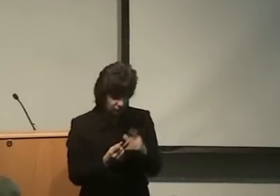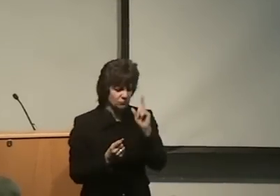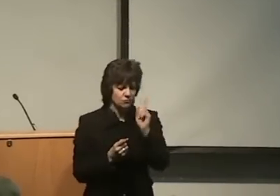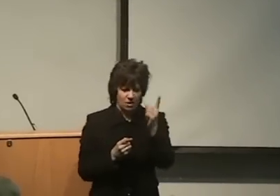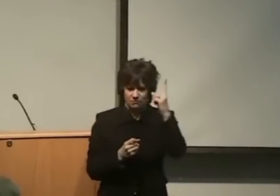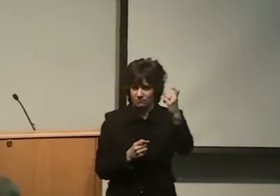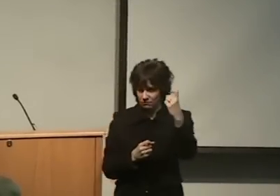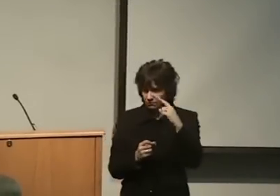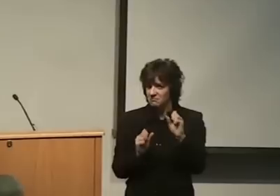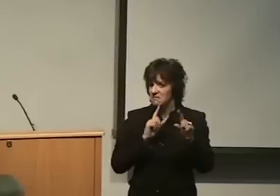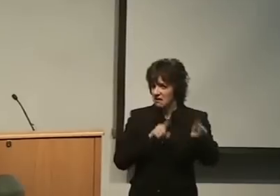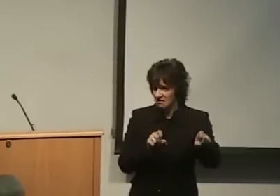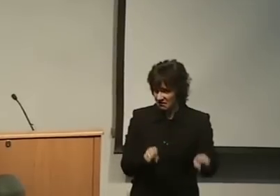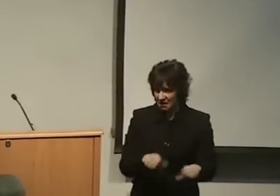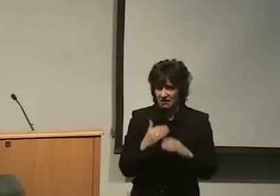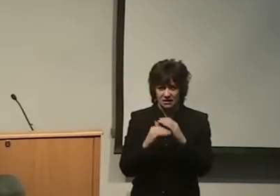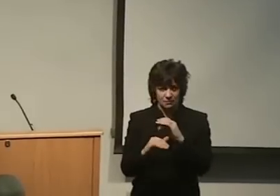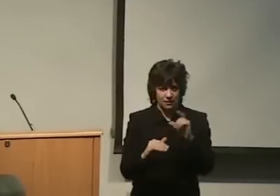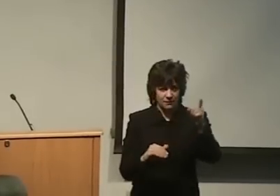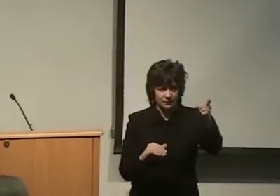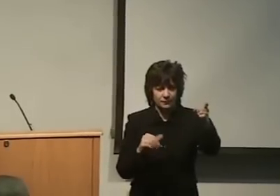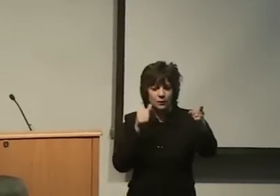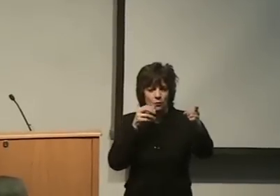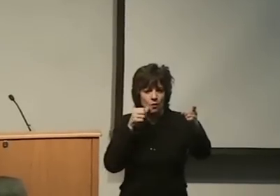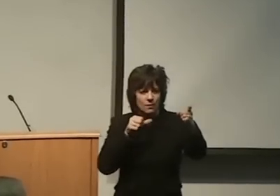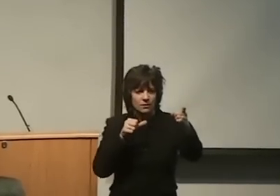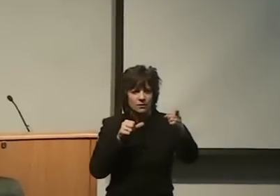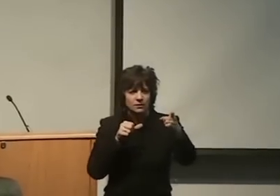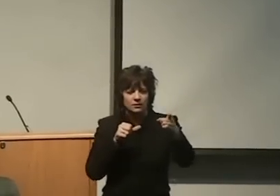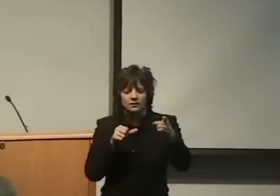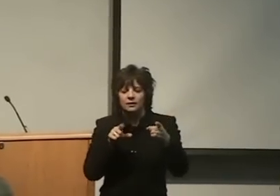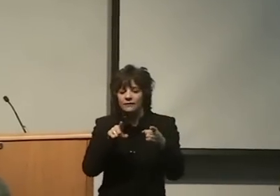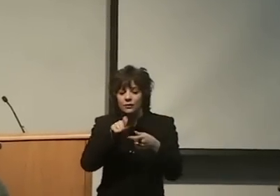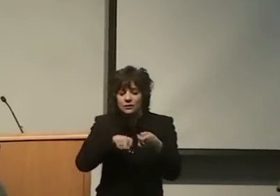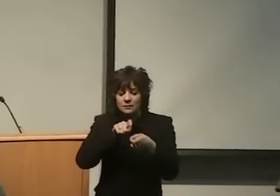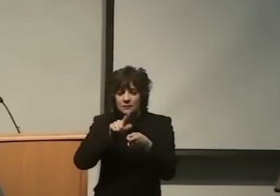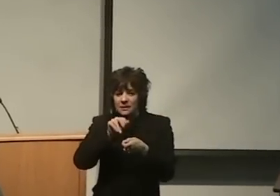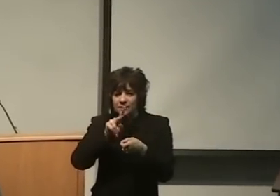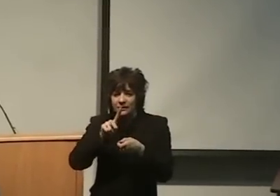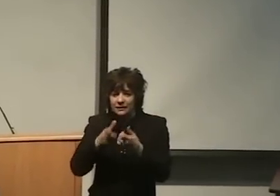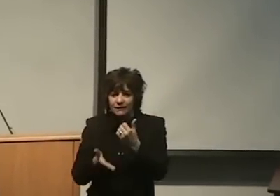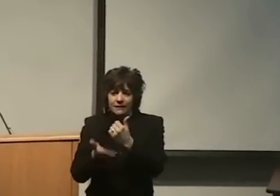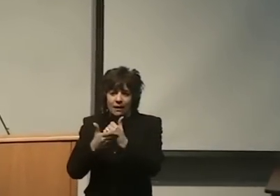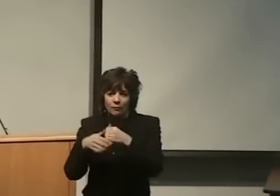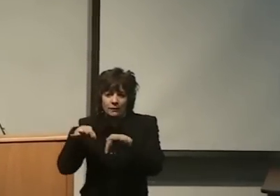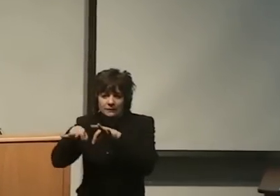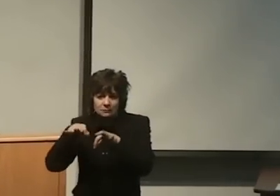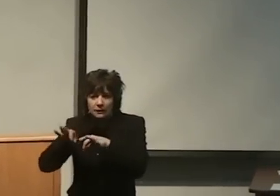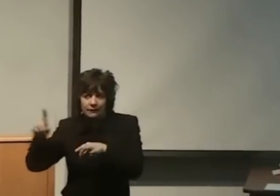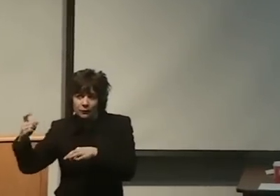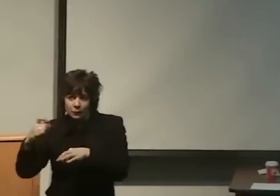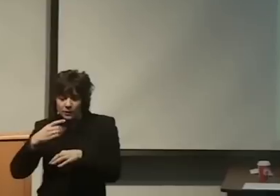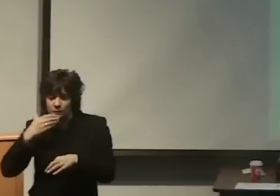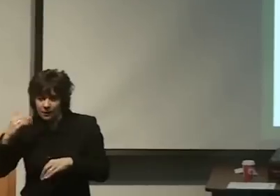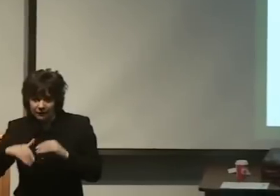What else? Direct them to specific links that may do a better job of answering your questions. Direct them to specific links, right.